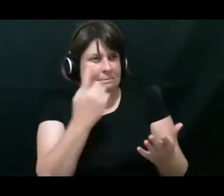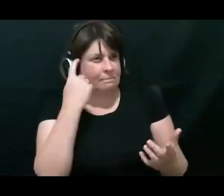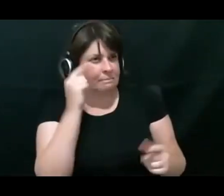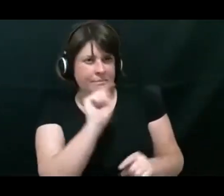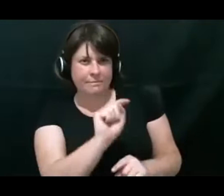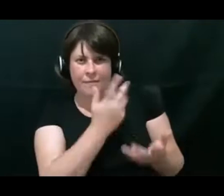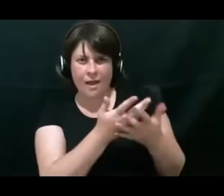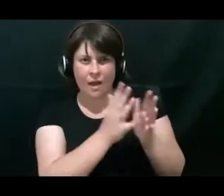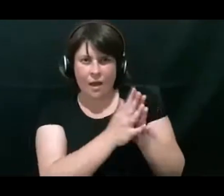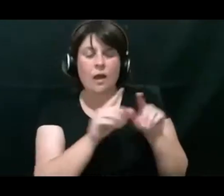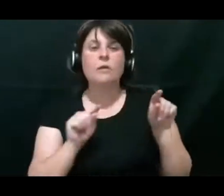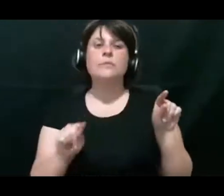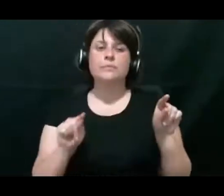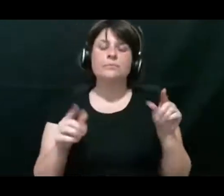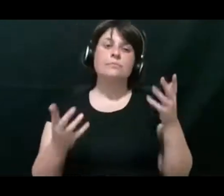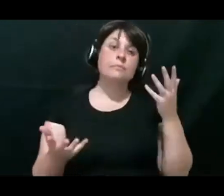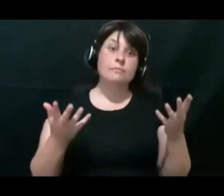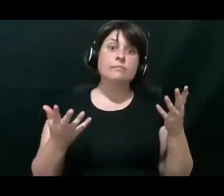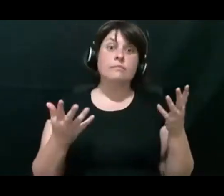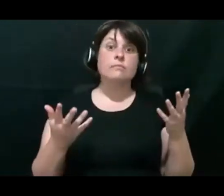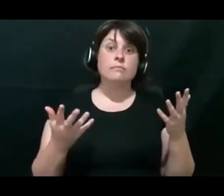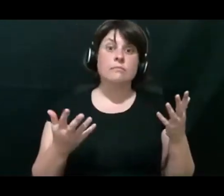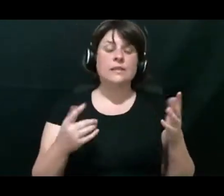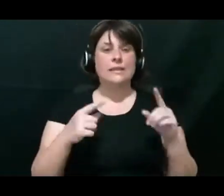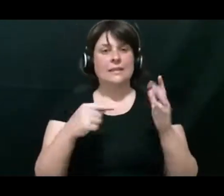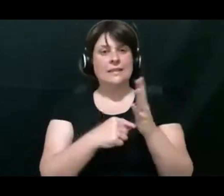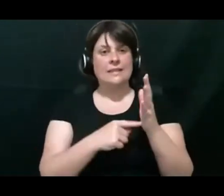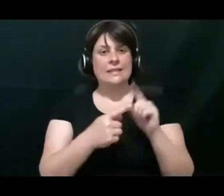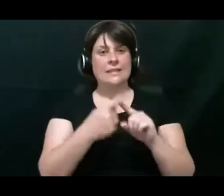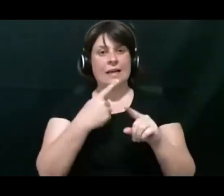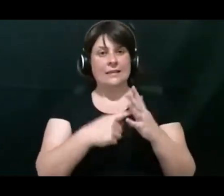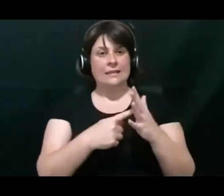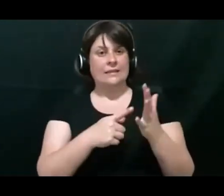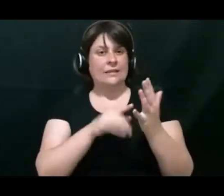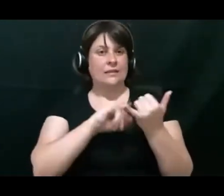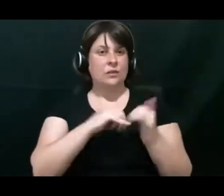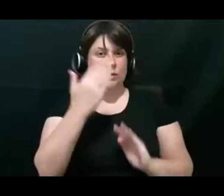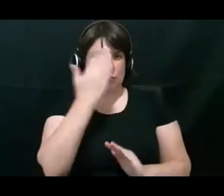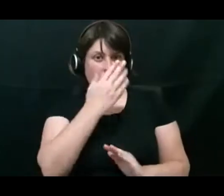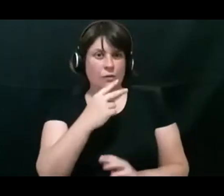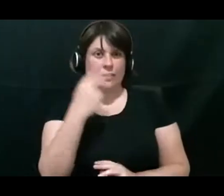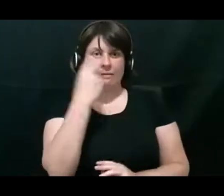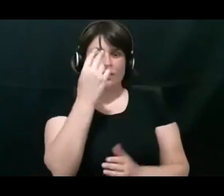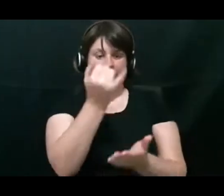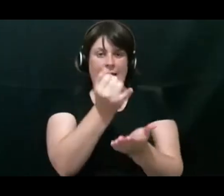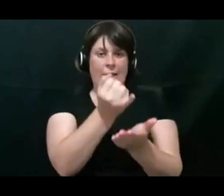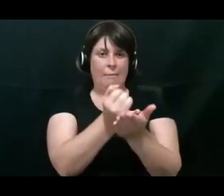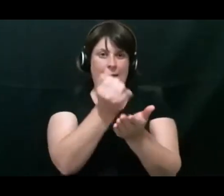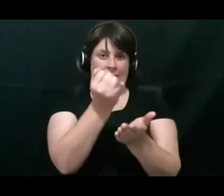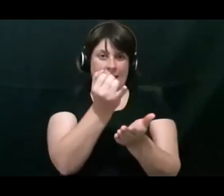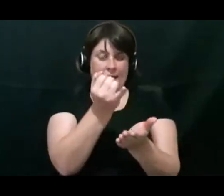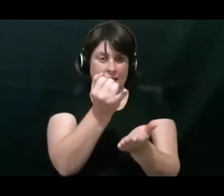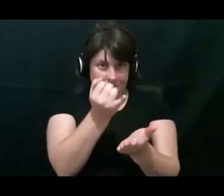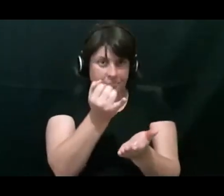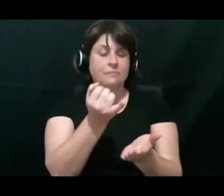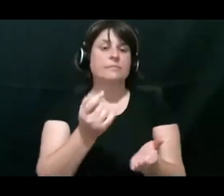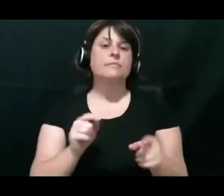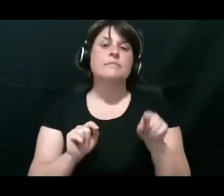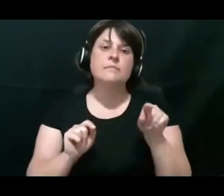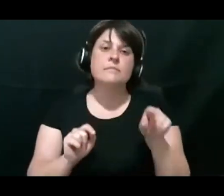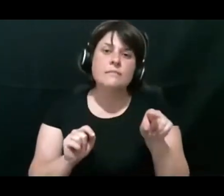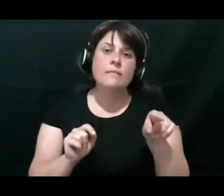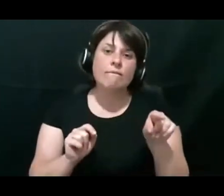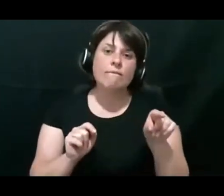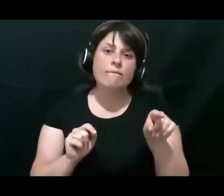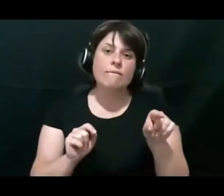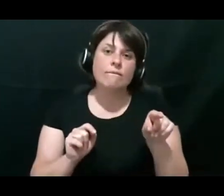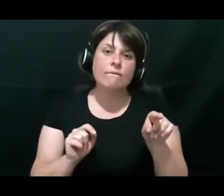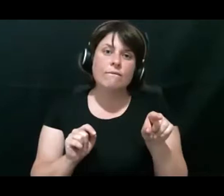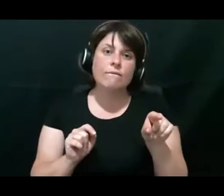So the Texas School of the Visually Impaired have actually produced an informal functional